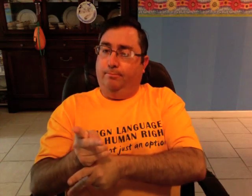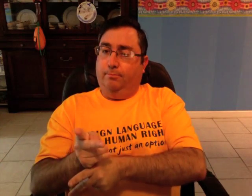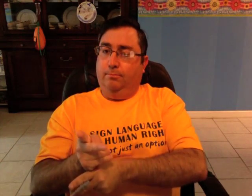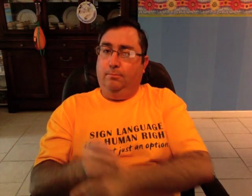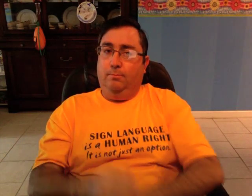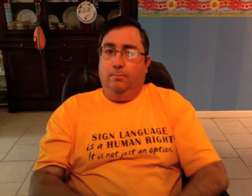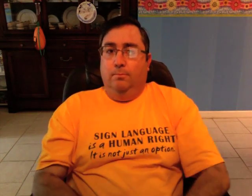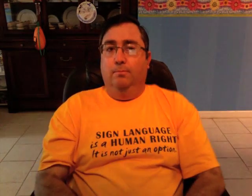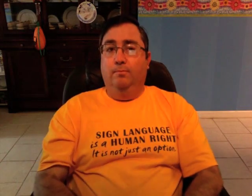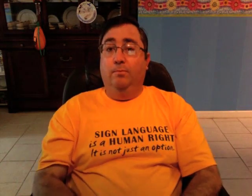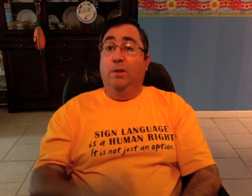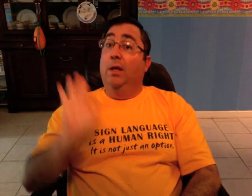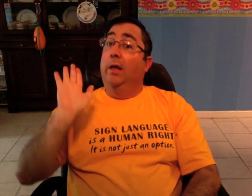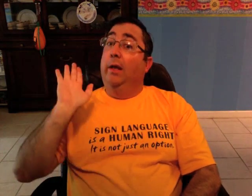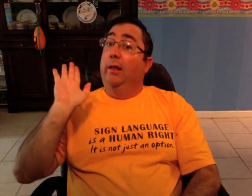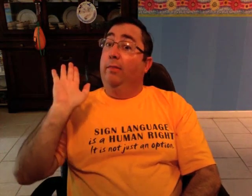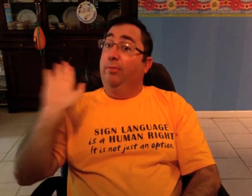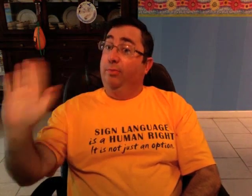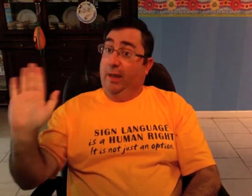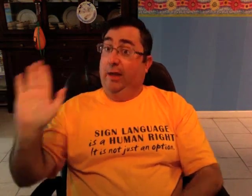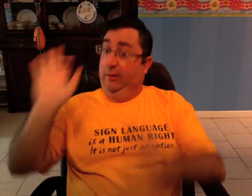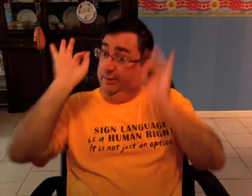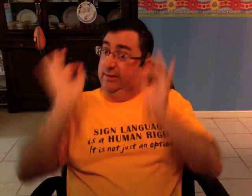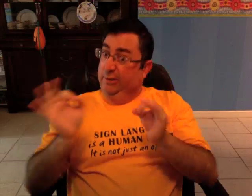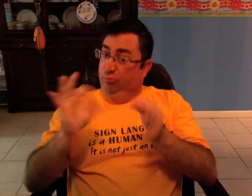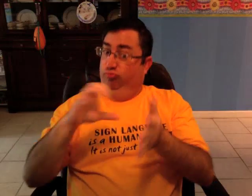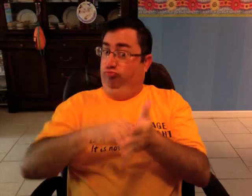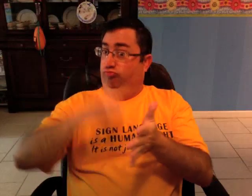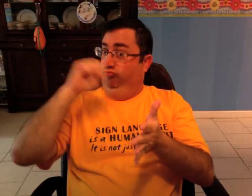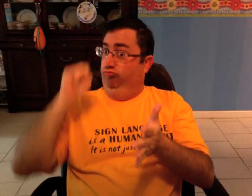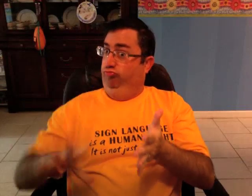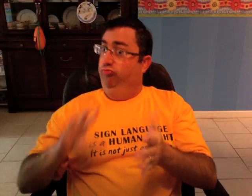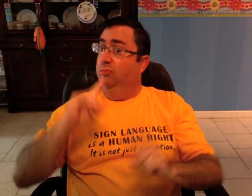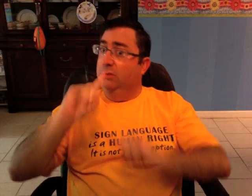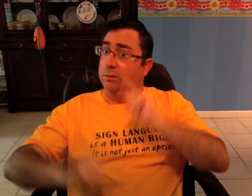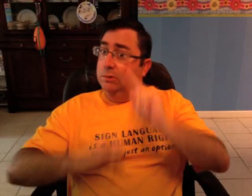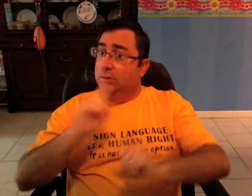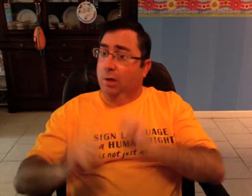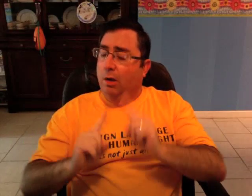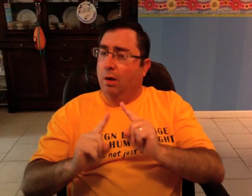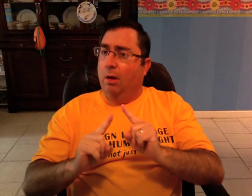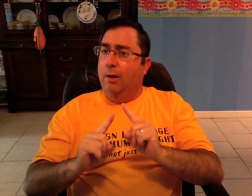Their decision to elminate sign from Deaf education